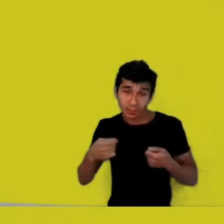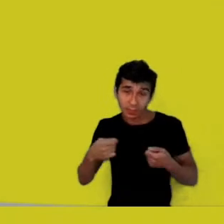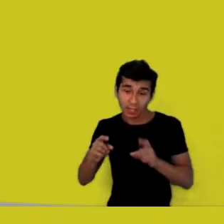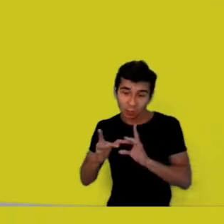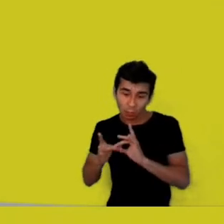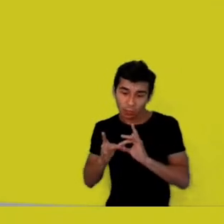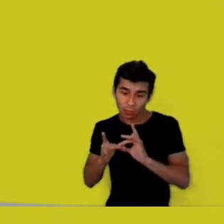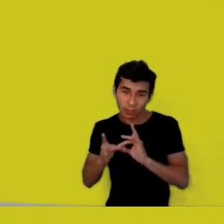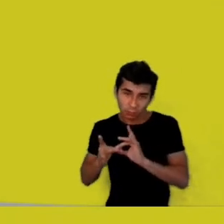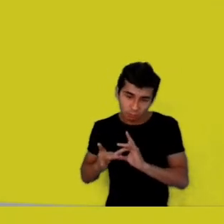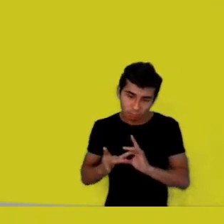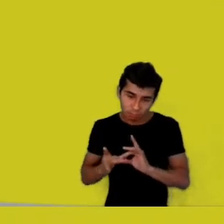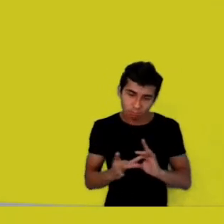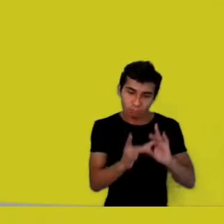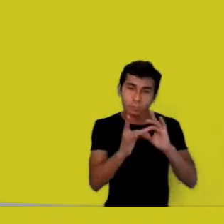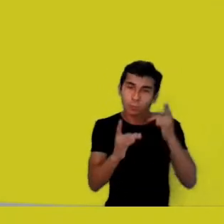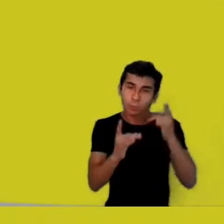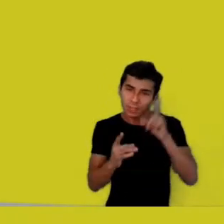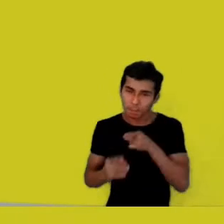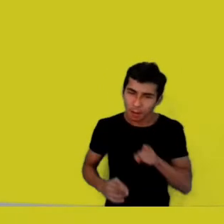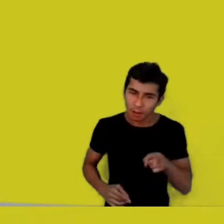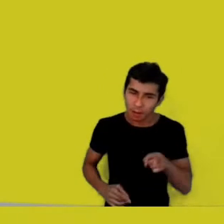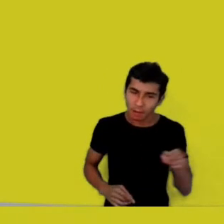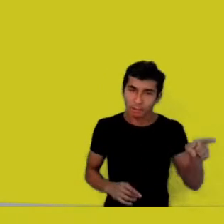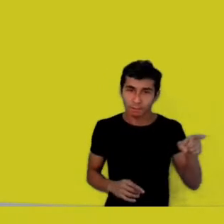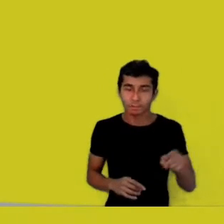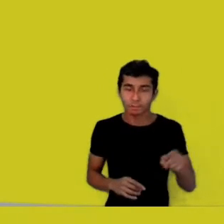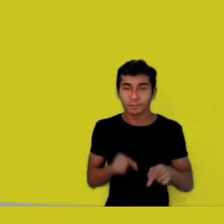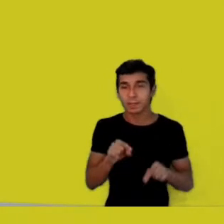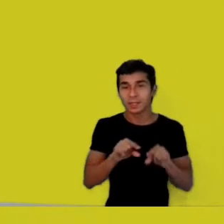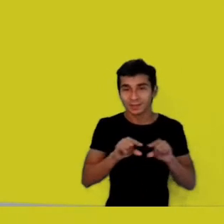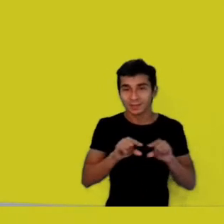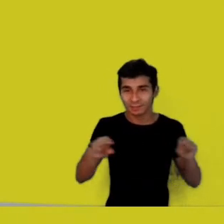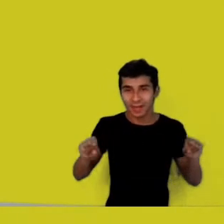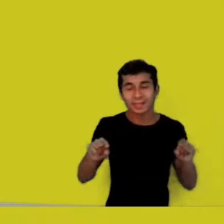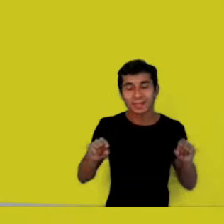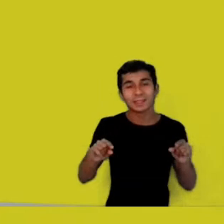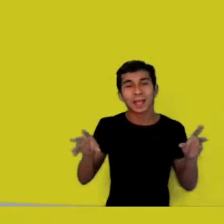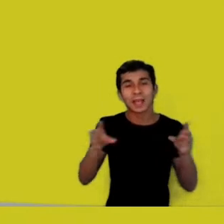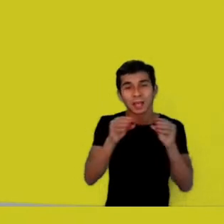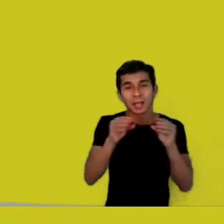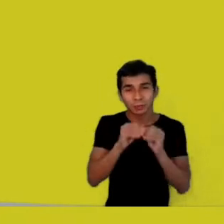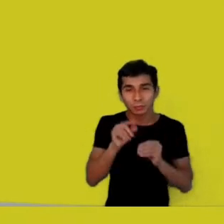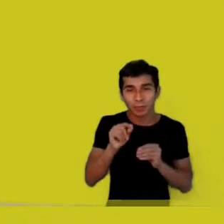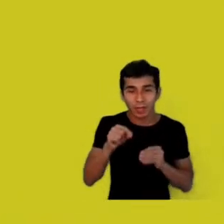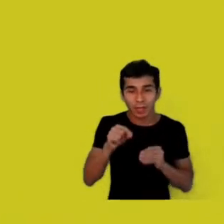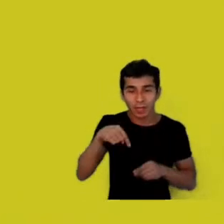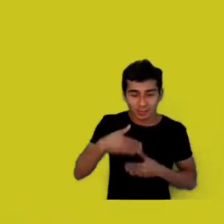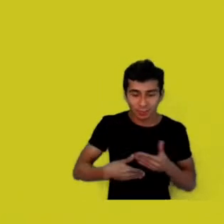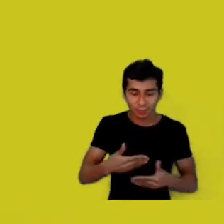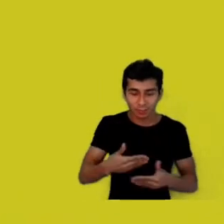I think it says a bit about this process, about the beginning that today represents,